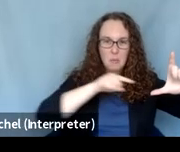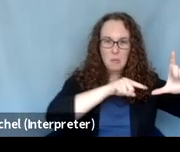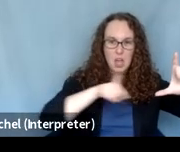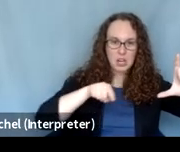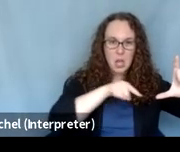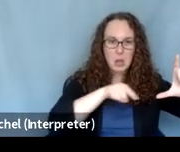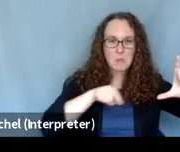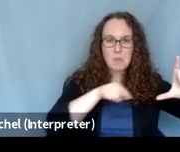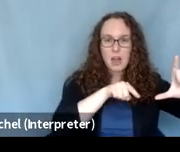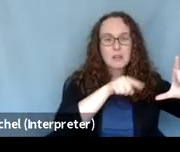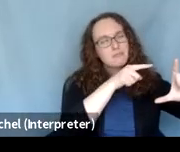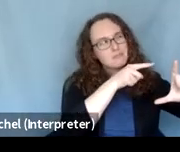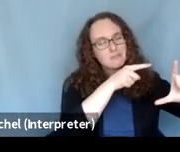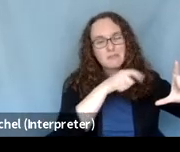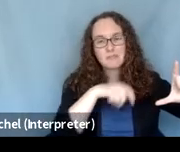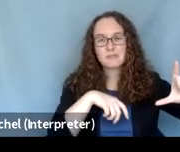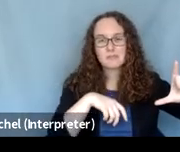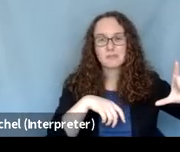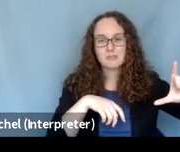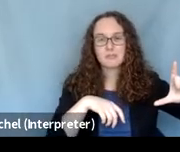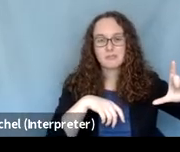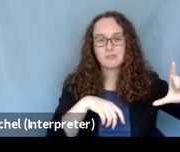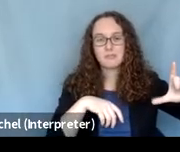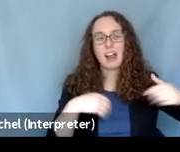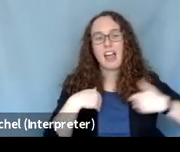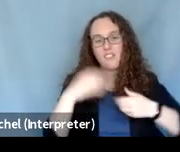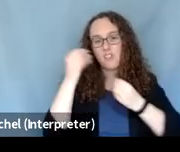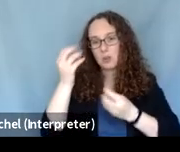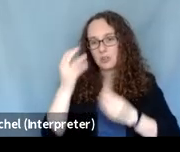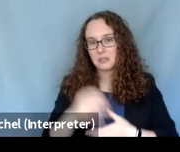do want more information about this class you can email me